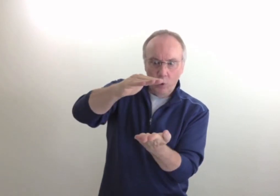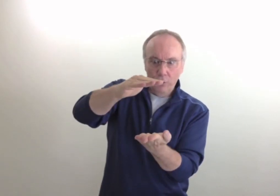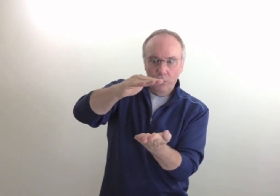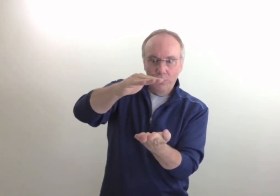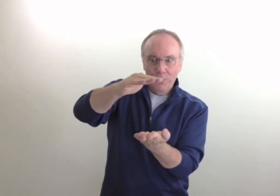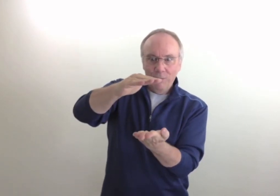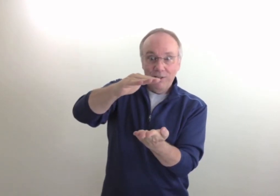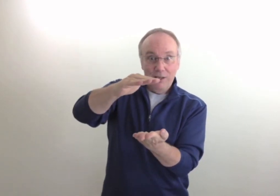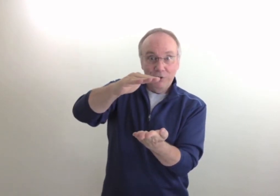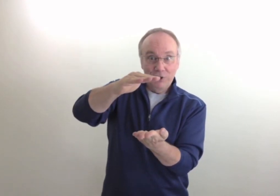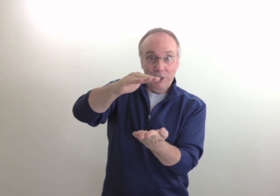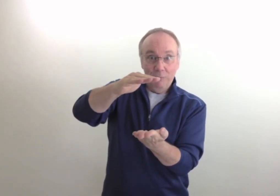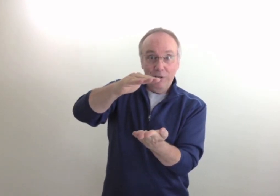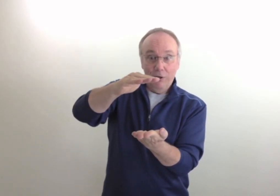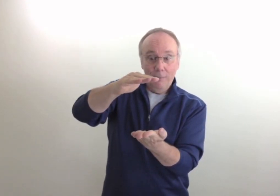Wow, my sandwich is getting bigger!